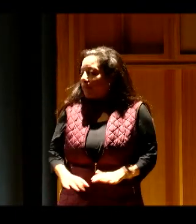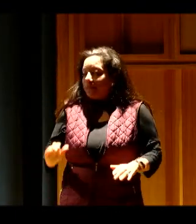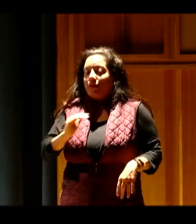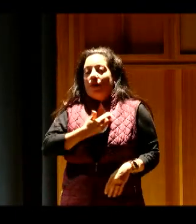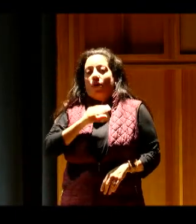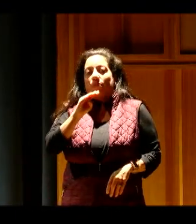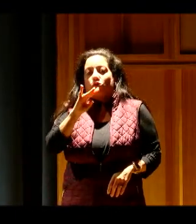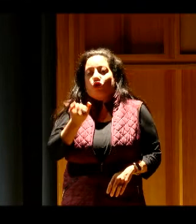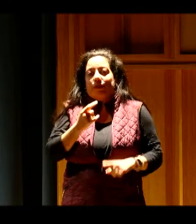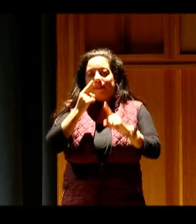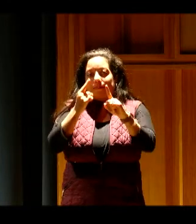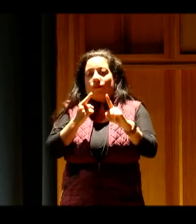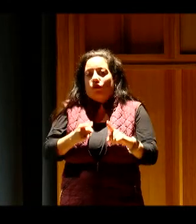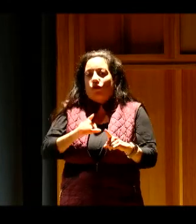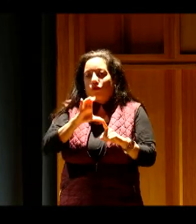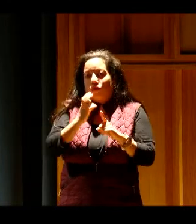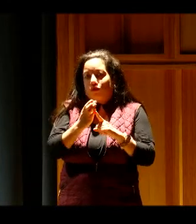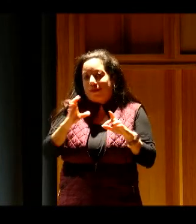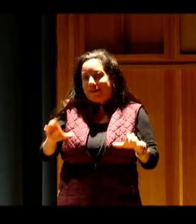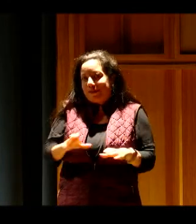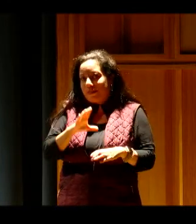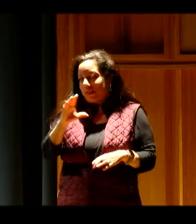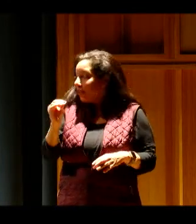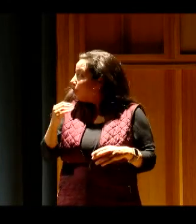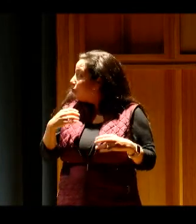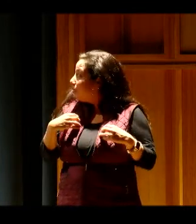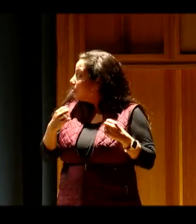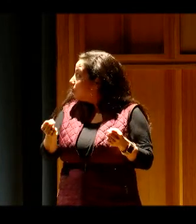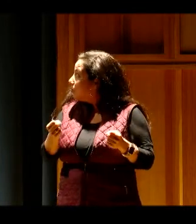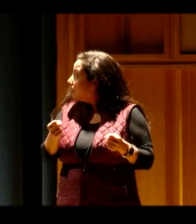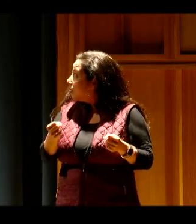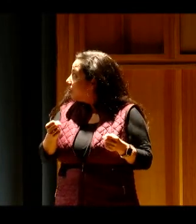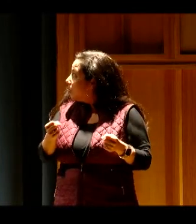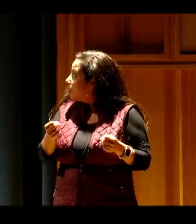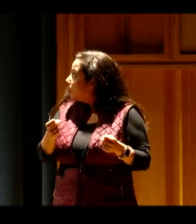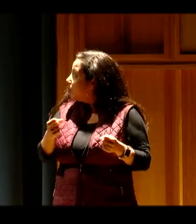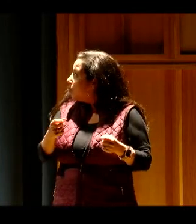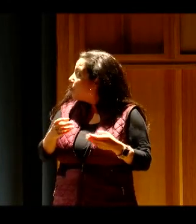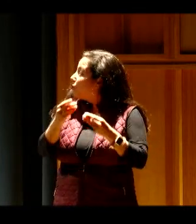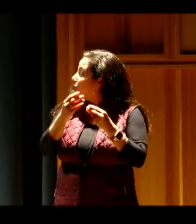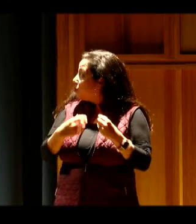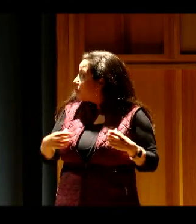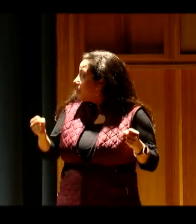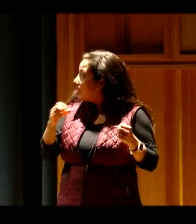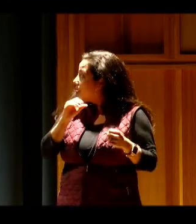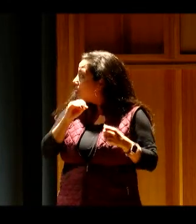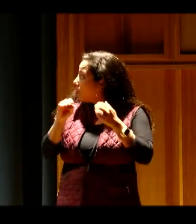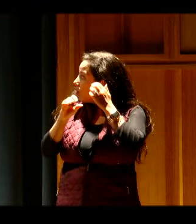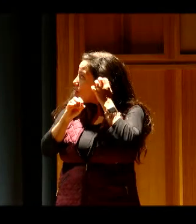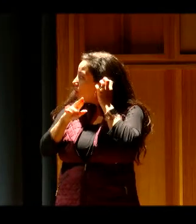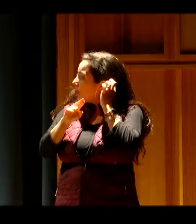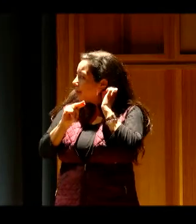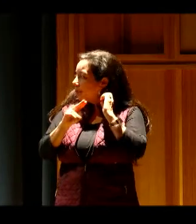Cultural activities are restorative and net zero carbon, and culture inspires action on the climate and ecological crisis.